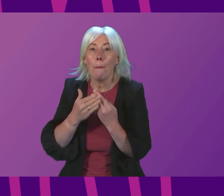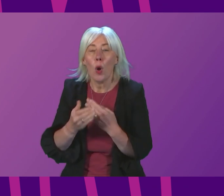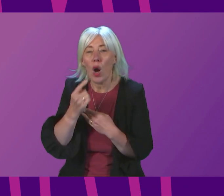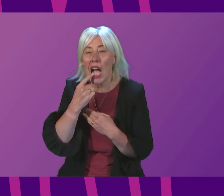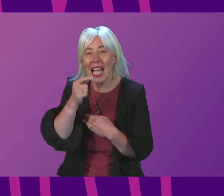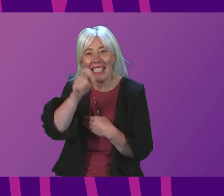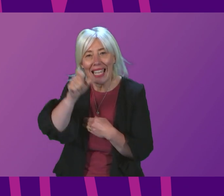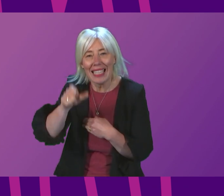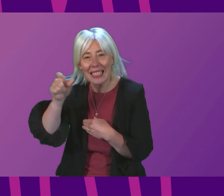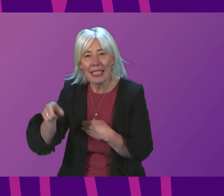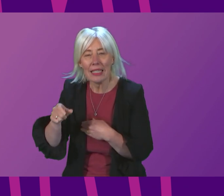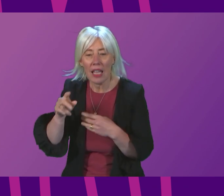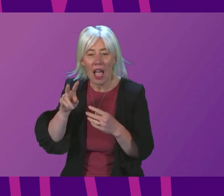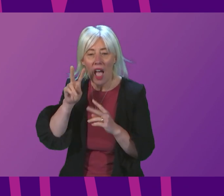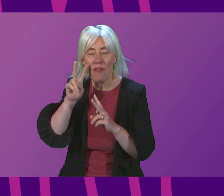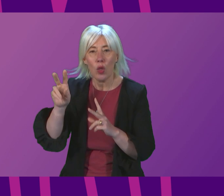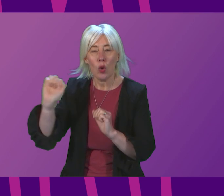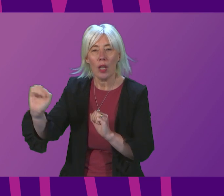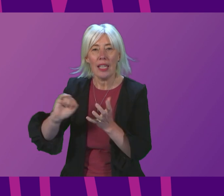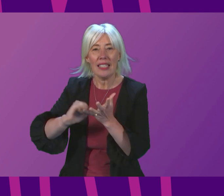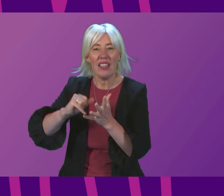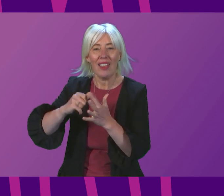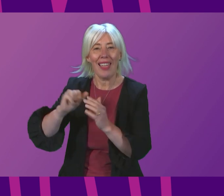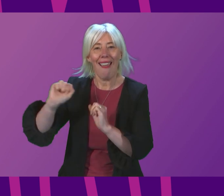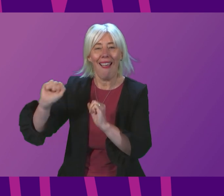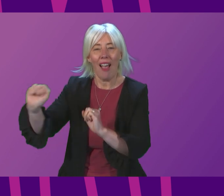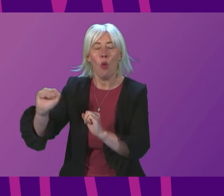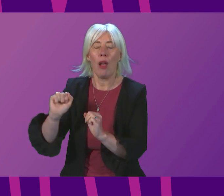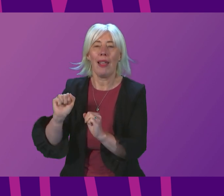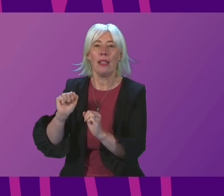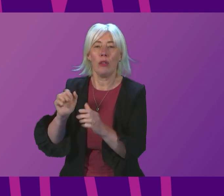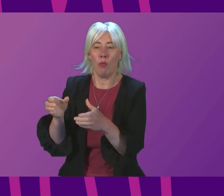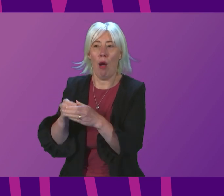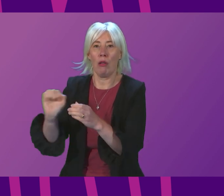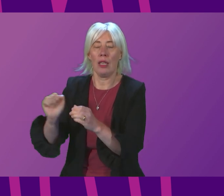If I look at where Stephen Kerr’s party is in government, I see that the number of